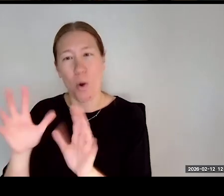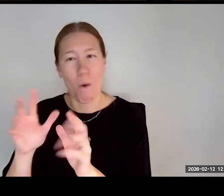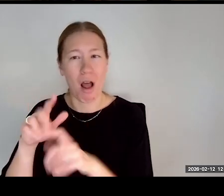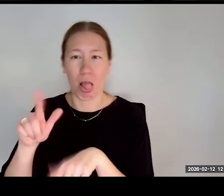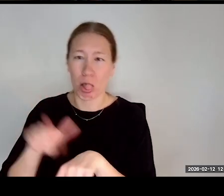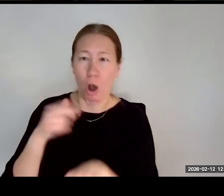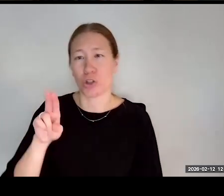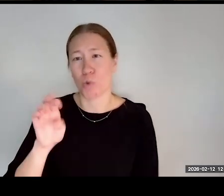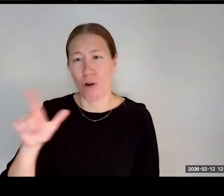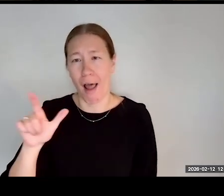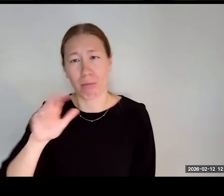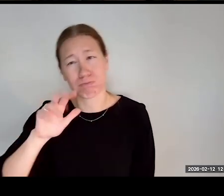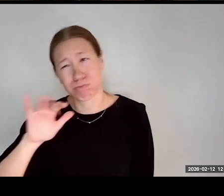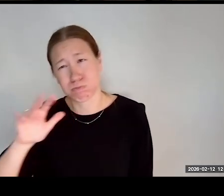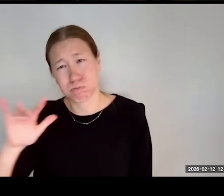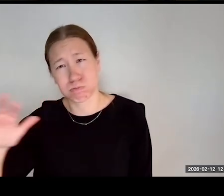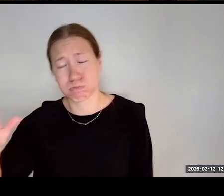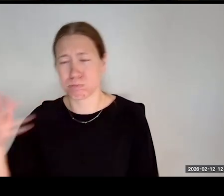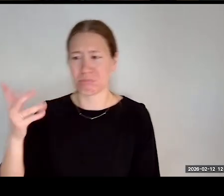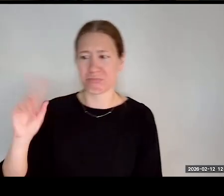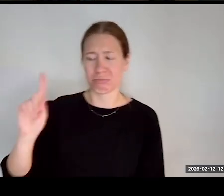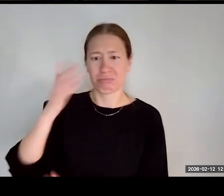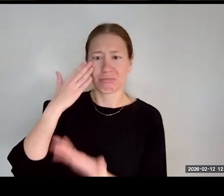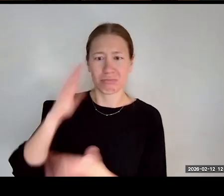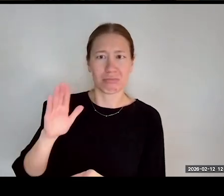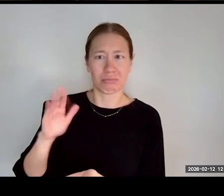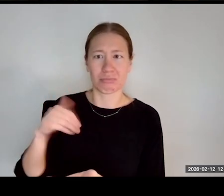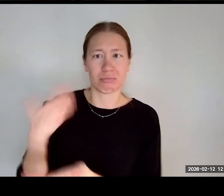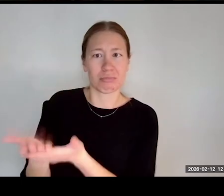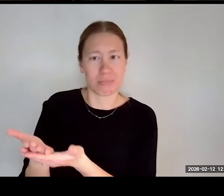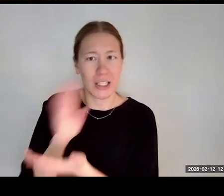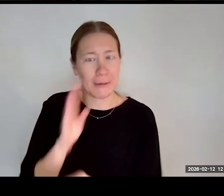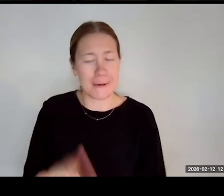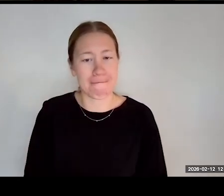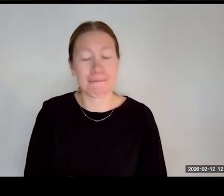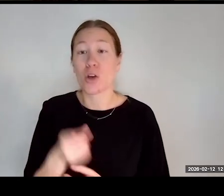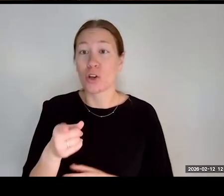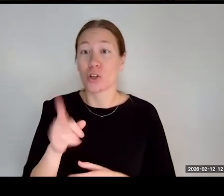and usually doesn't tell them when they're gonna end up. So if you need to include a URL in your document,